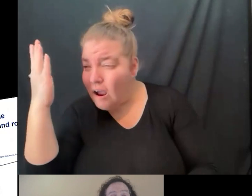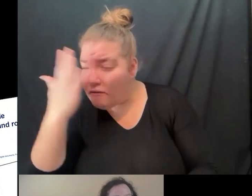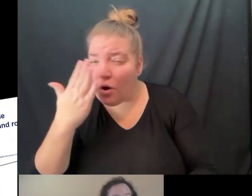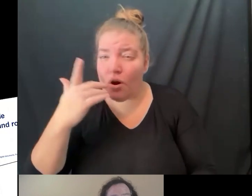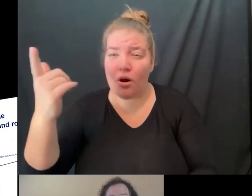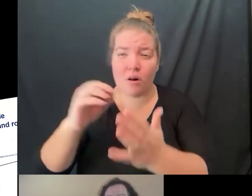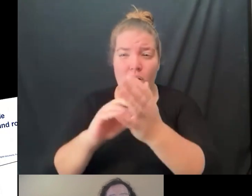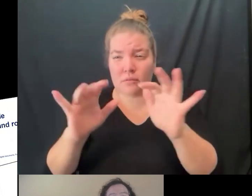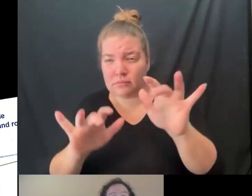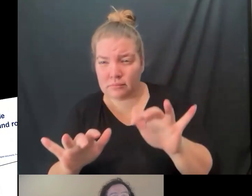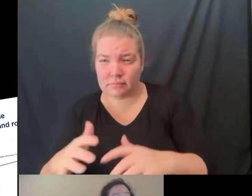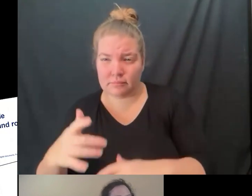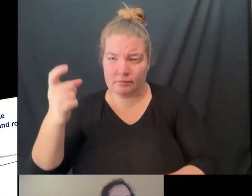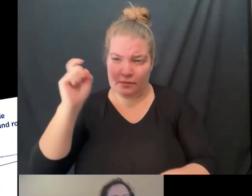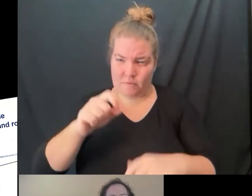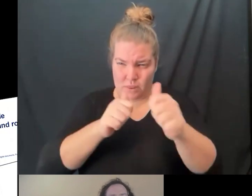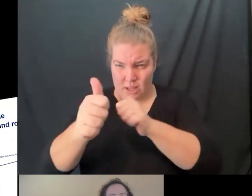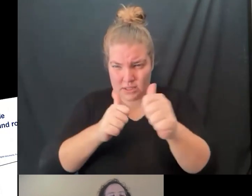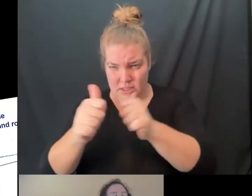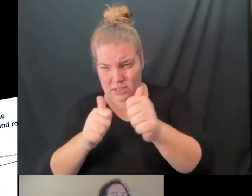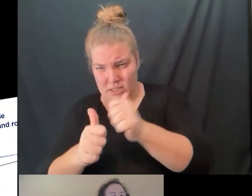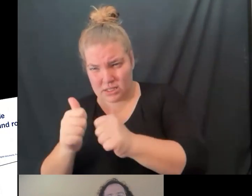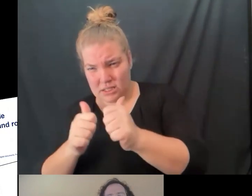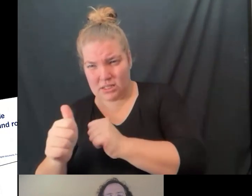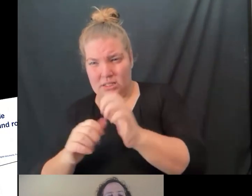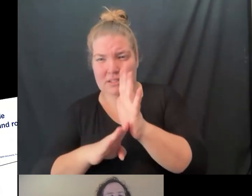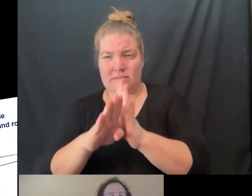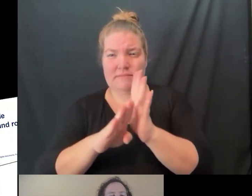and they can proofread the Alt text all at once. Everything points towards a process